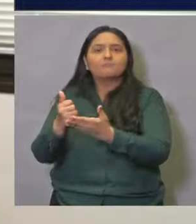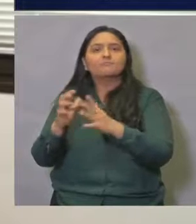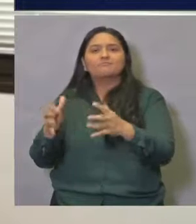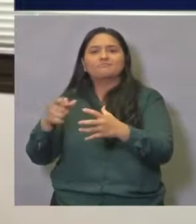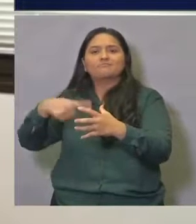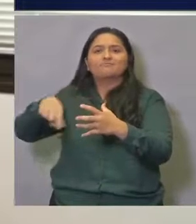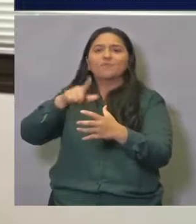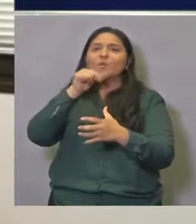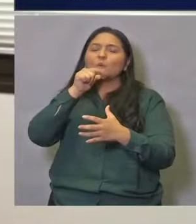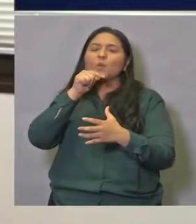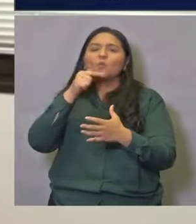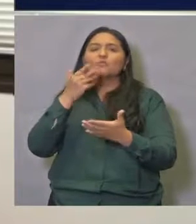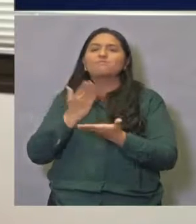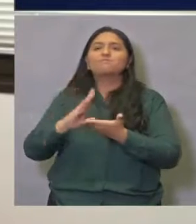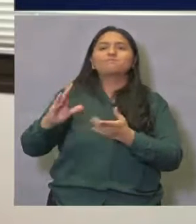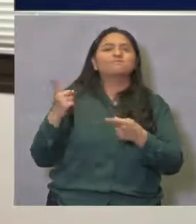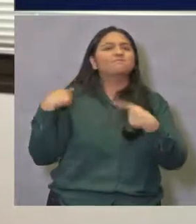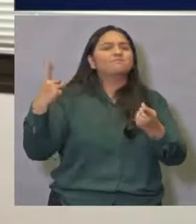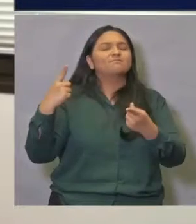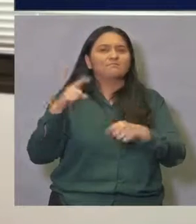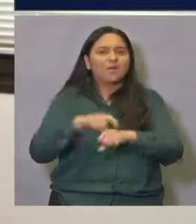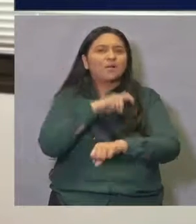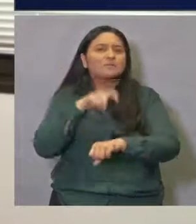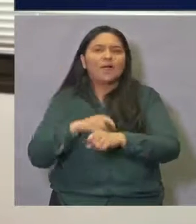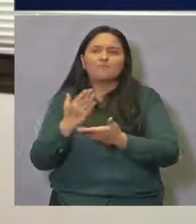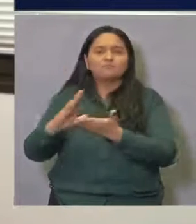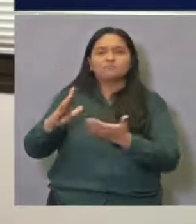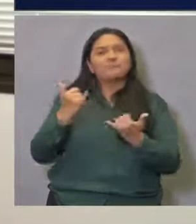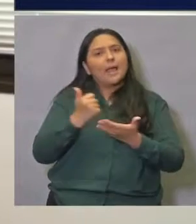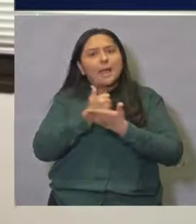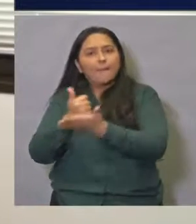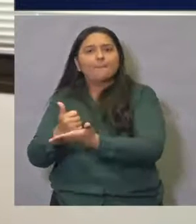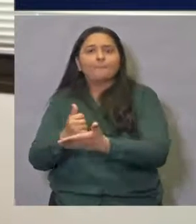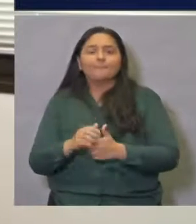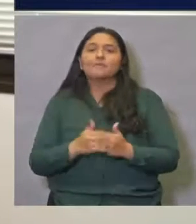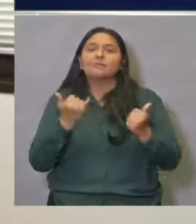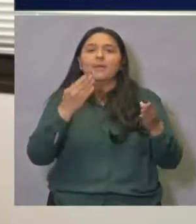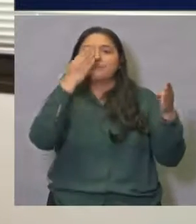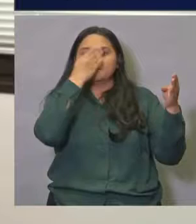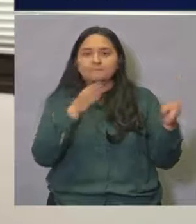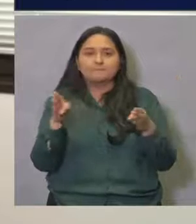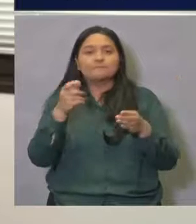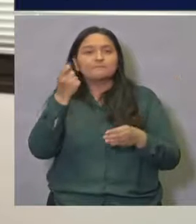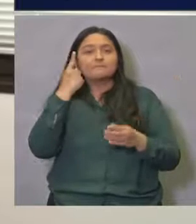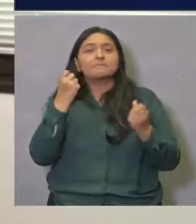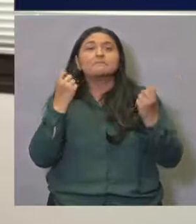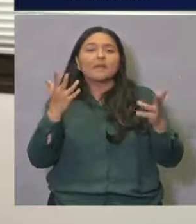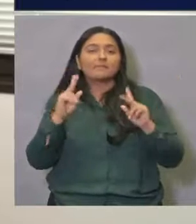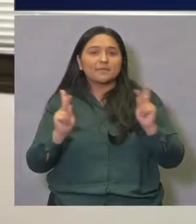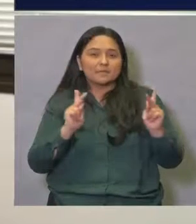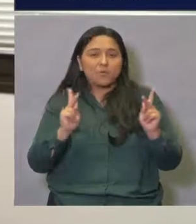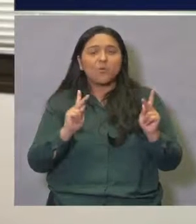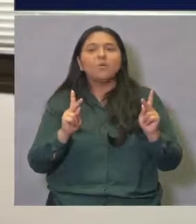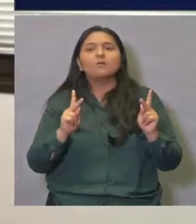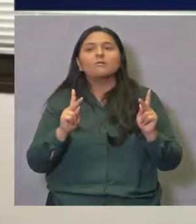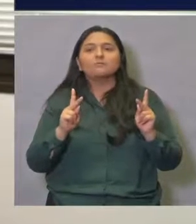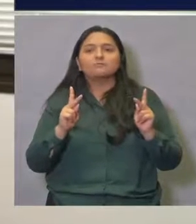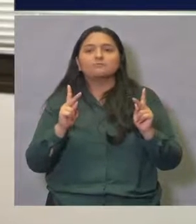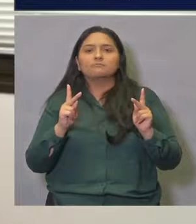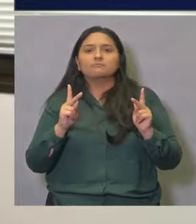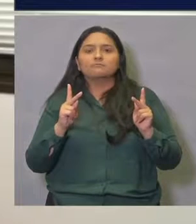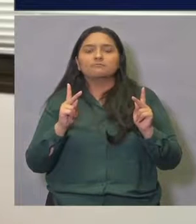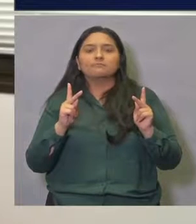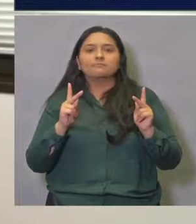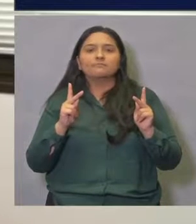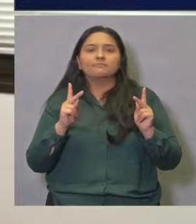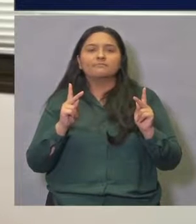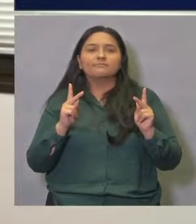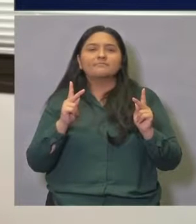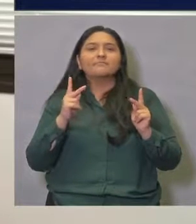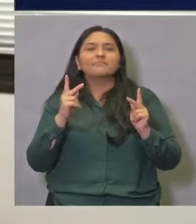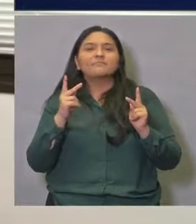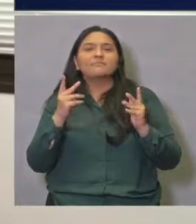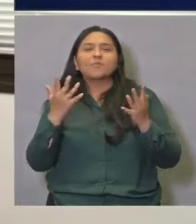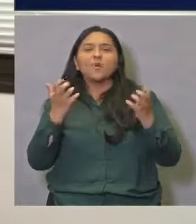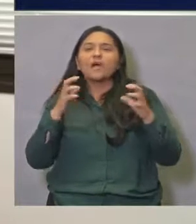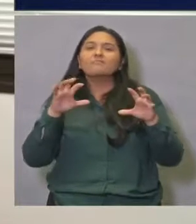RECURSOS Y DEPARTAMENTOS PARA